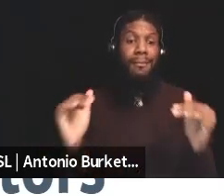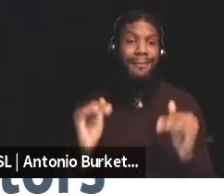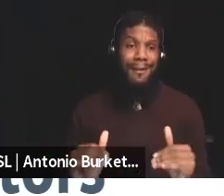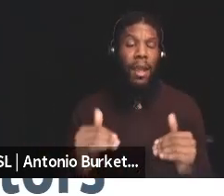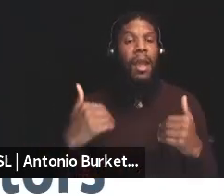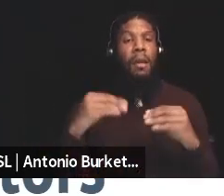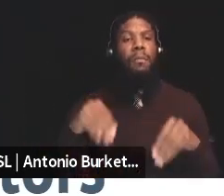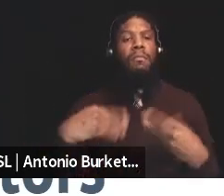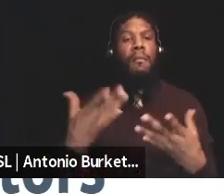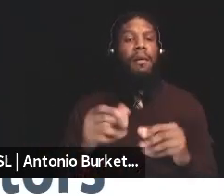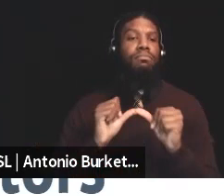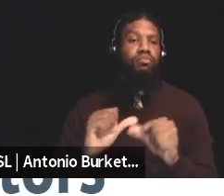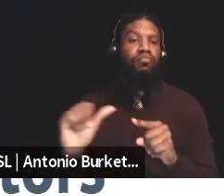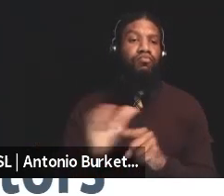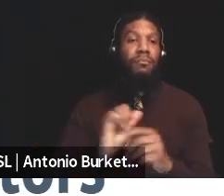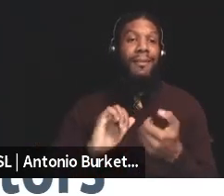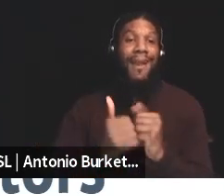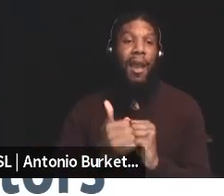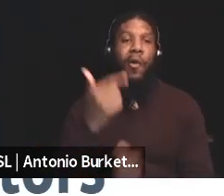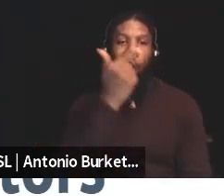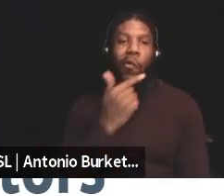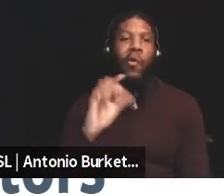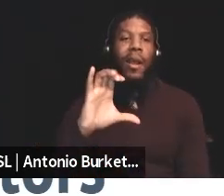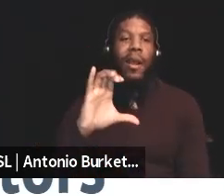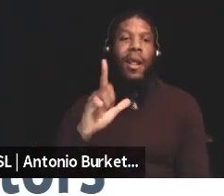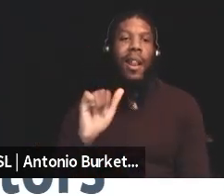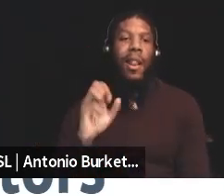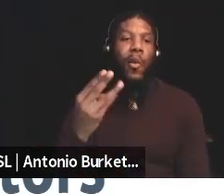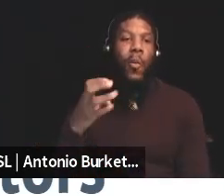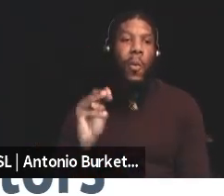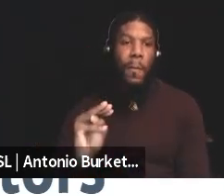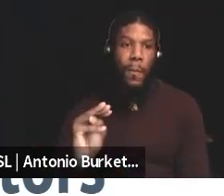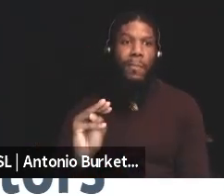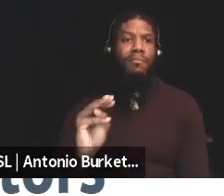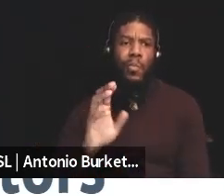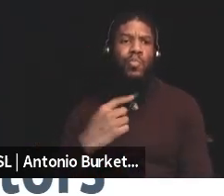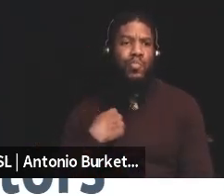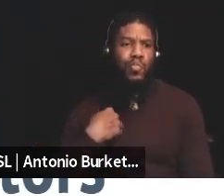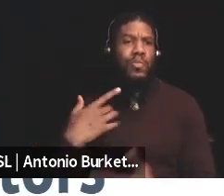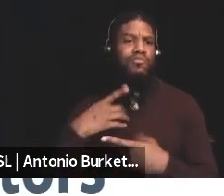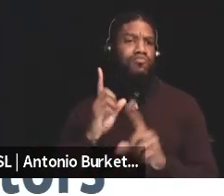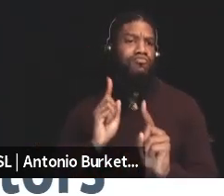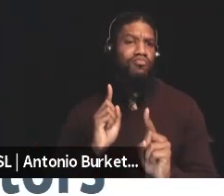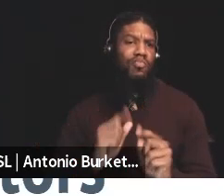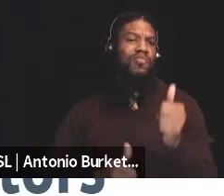tutors through a Google Classroom. I attend most of the open studio working sessions,